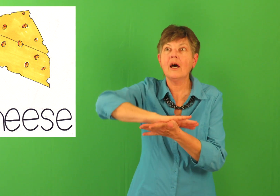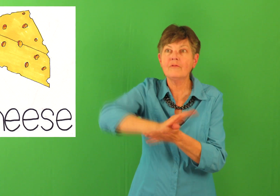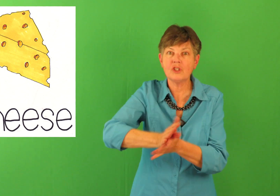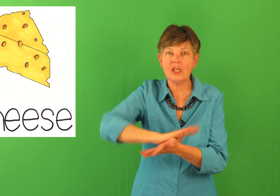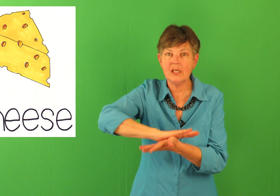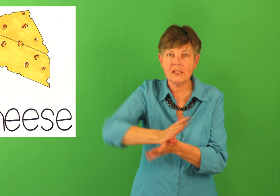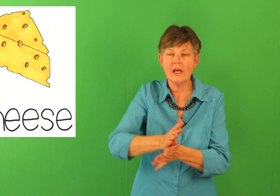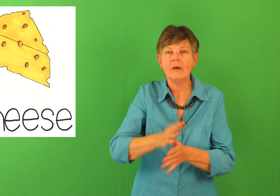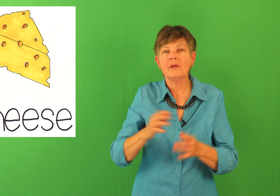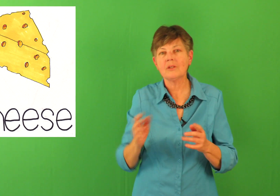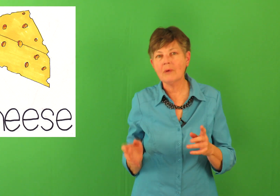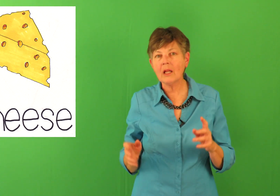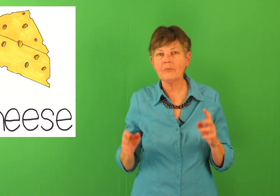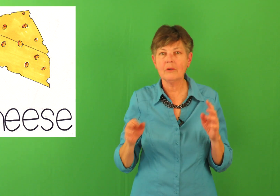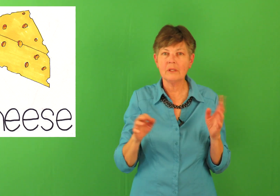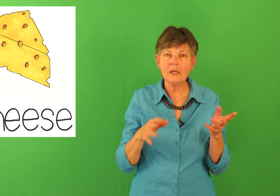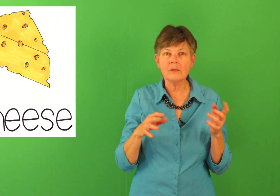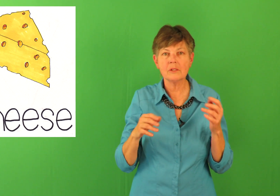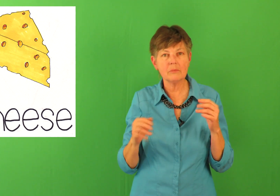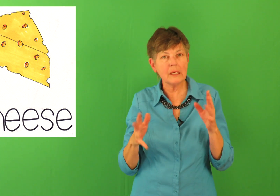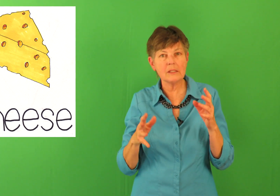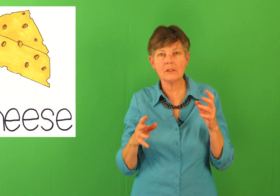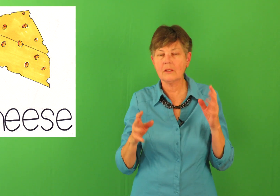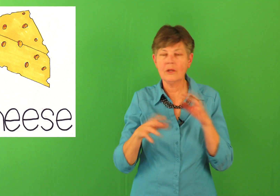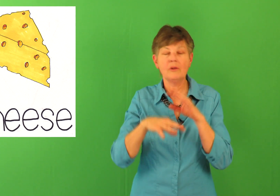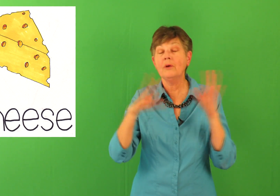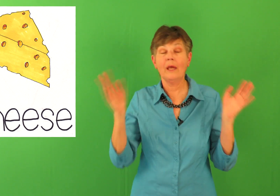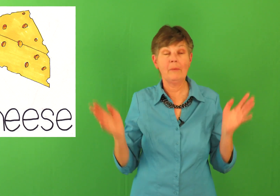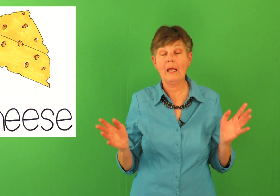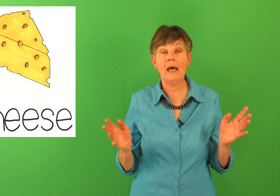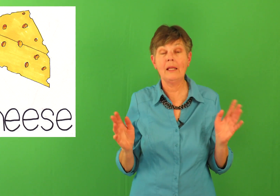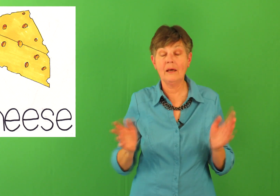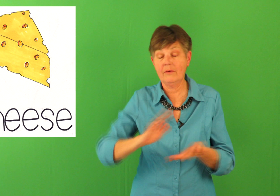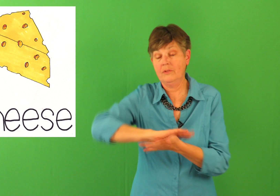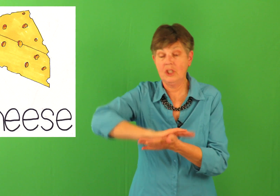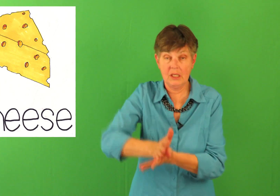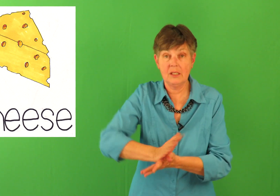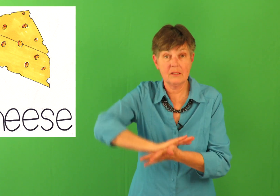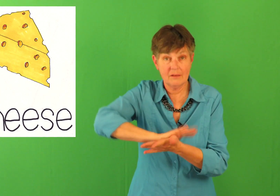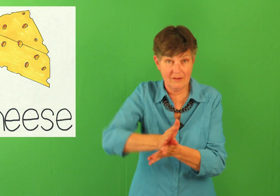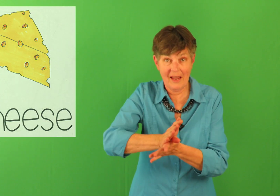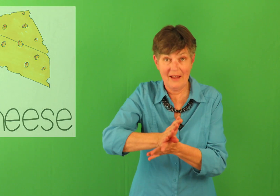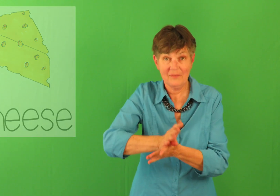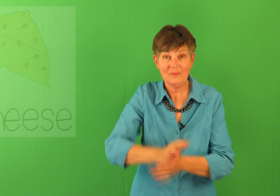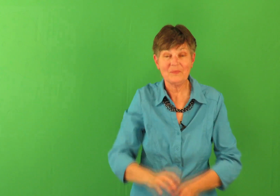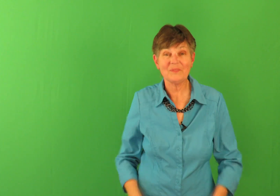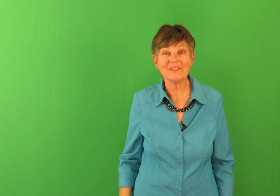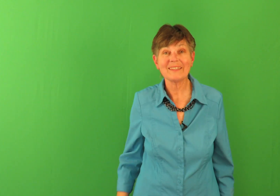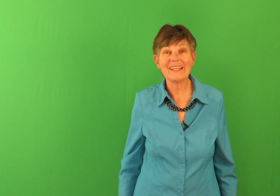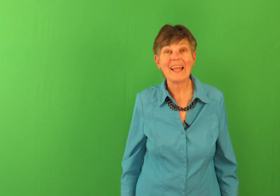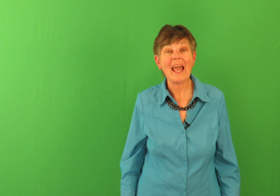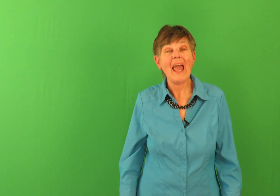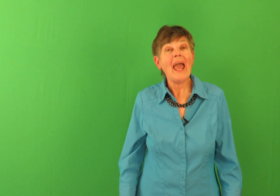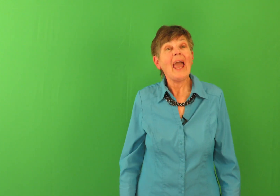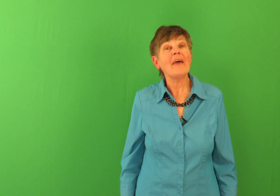cheese one Sorella provolone Swiss you know you name it I love cheese okay and